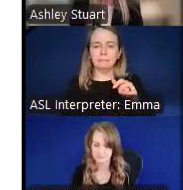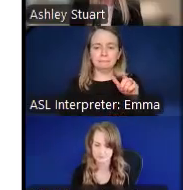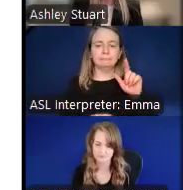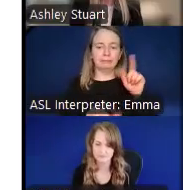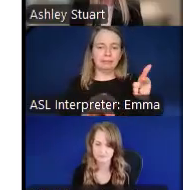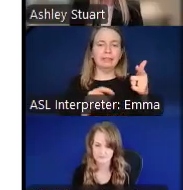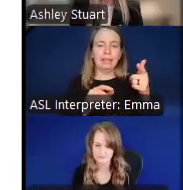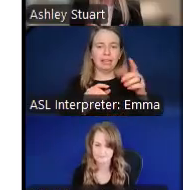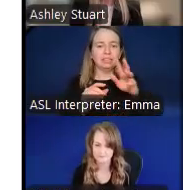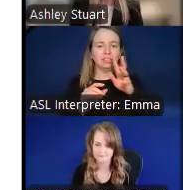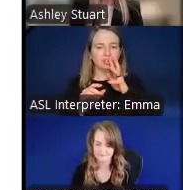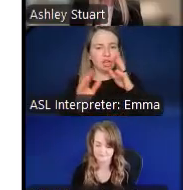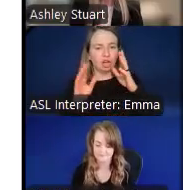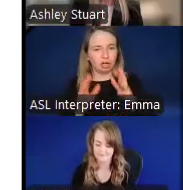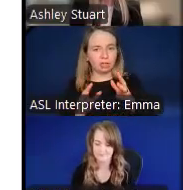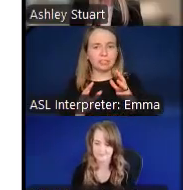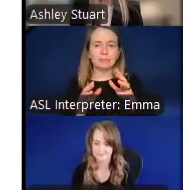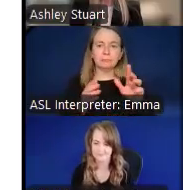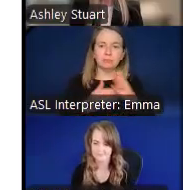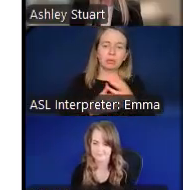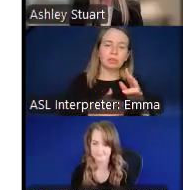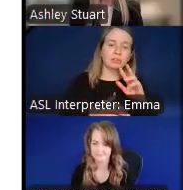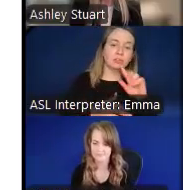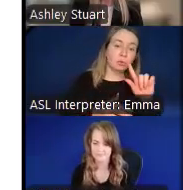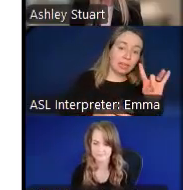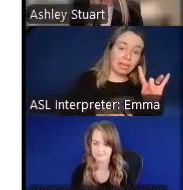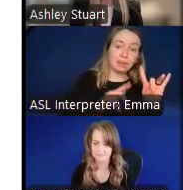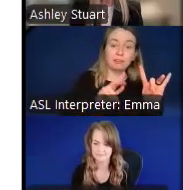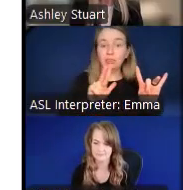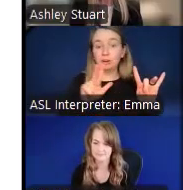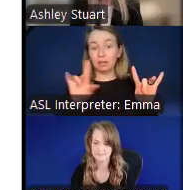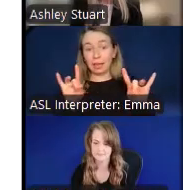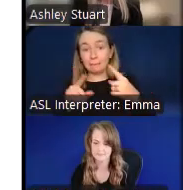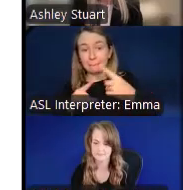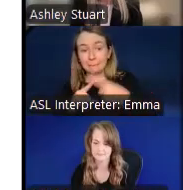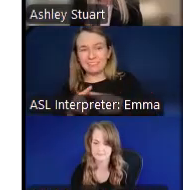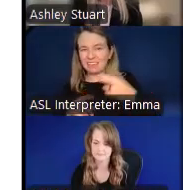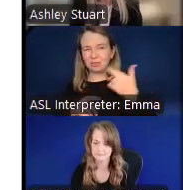months had a relative risk of severe tantrums almost two times